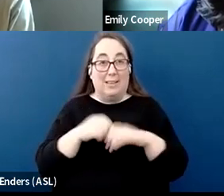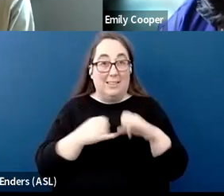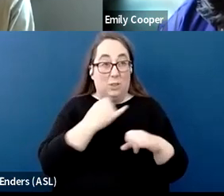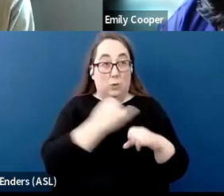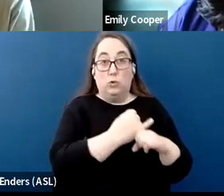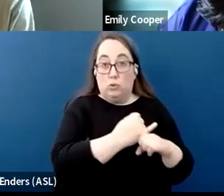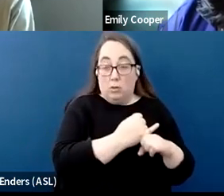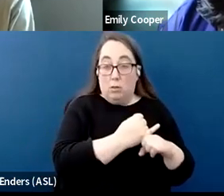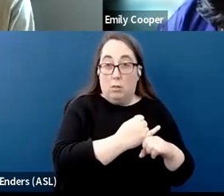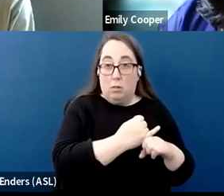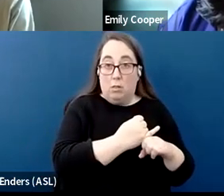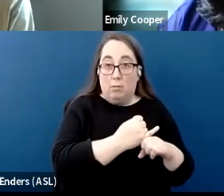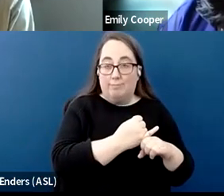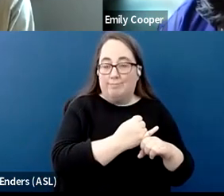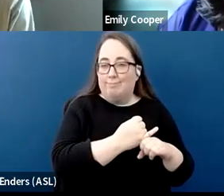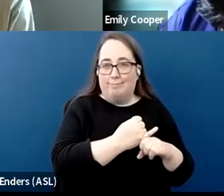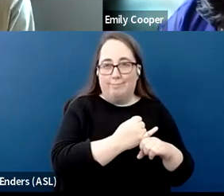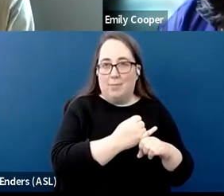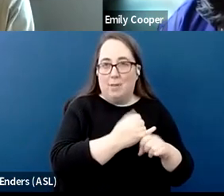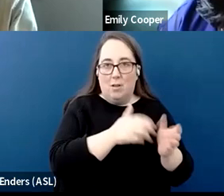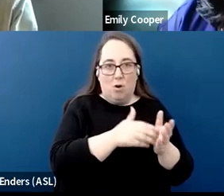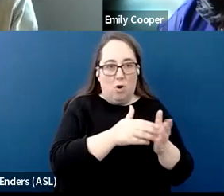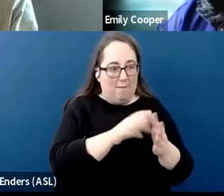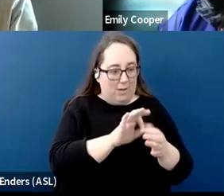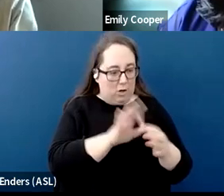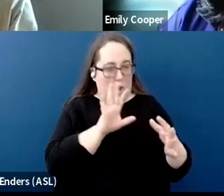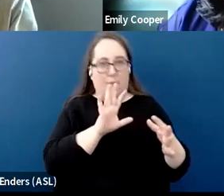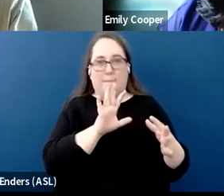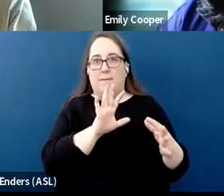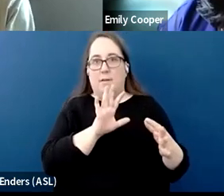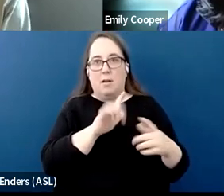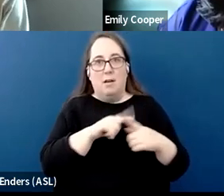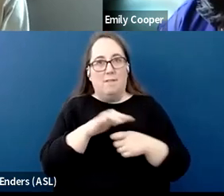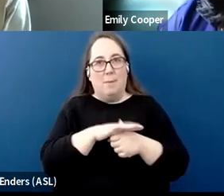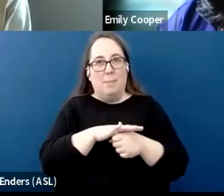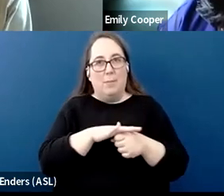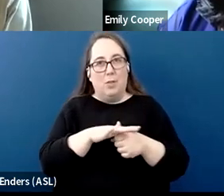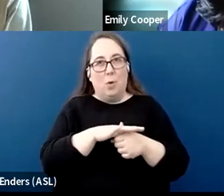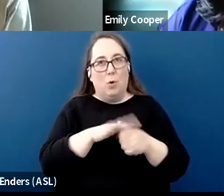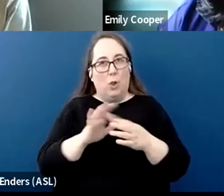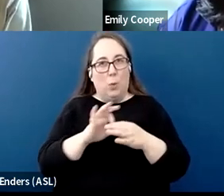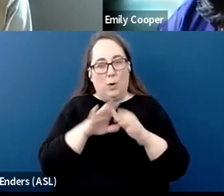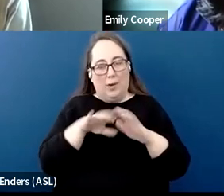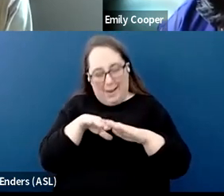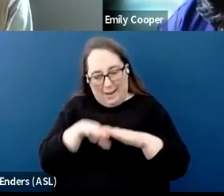In terms of (? ) being billable, there is a ton of amazing support that happens in car